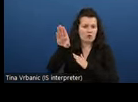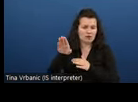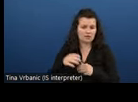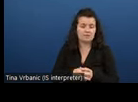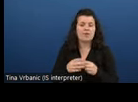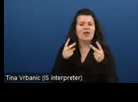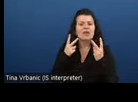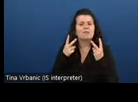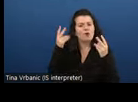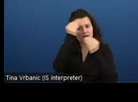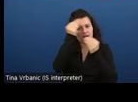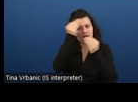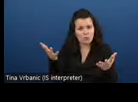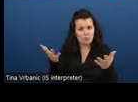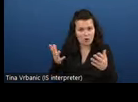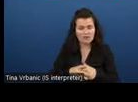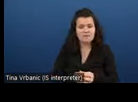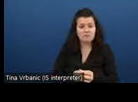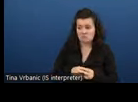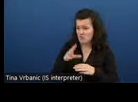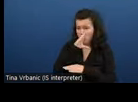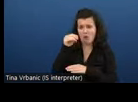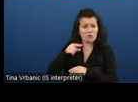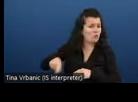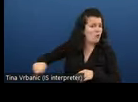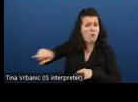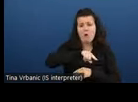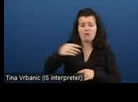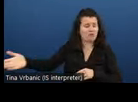15:55:26 that all companies are welcome in our initiative small companies big companies,